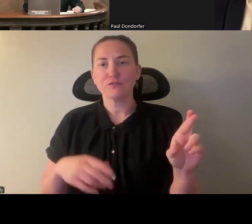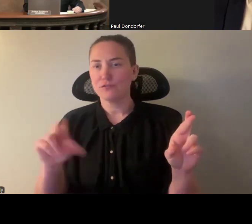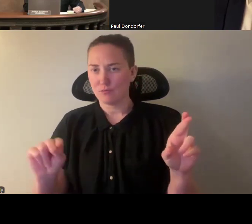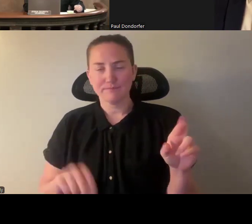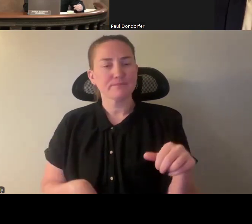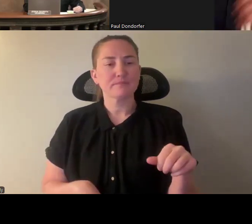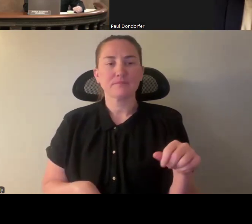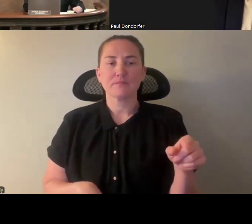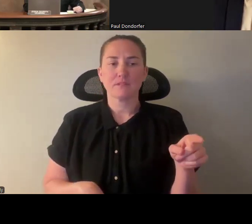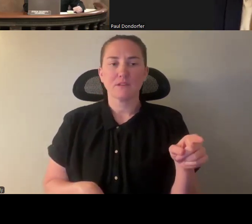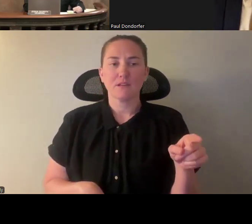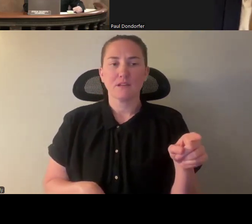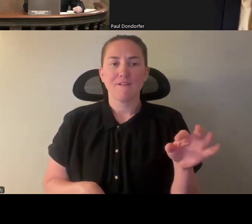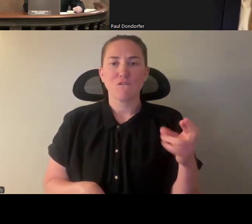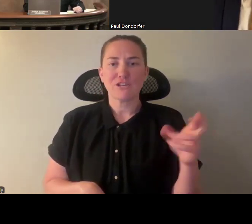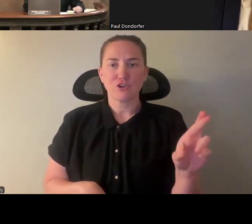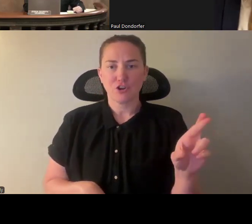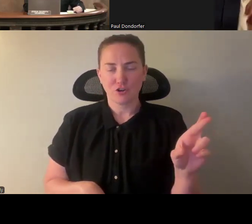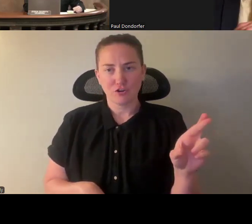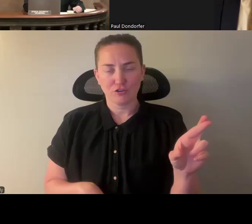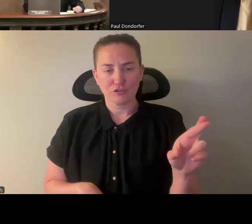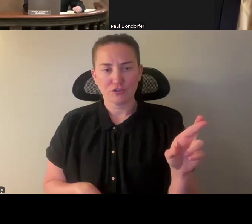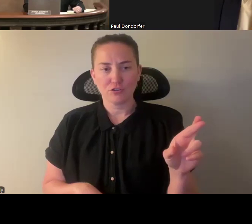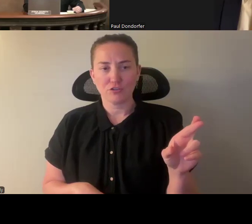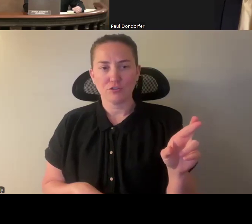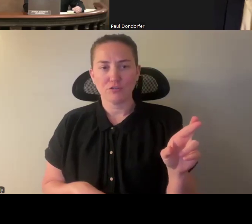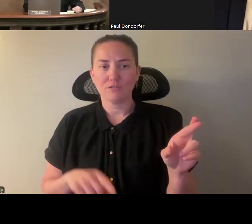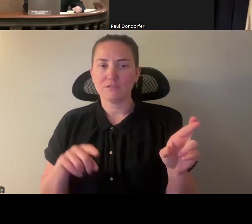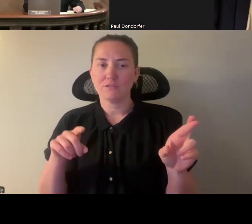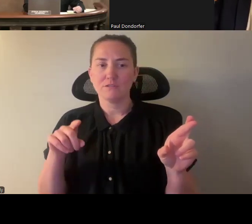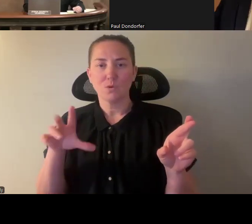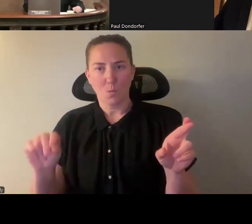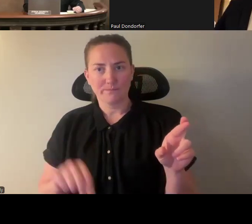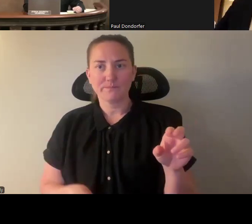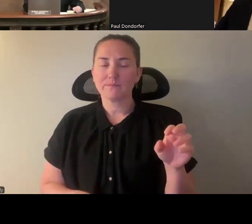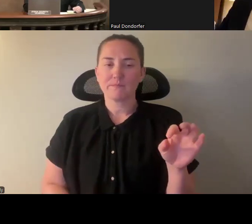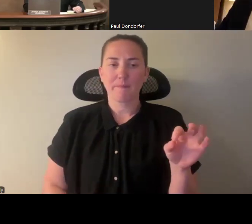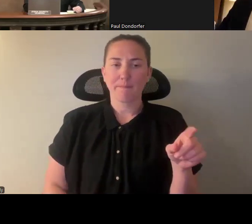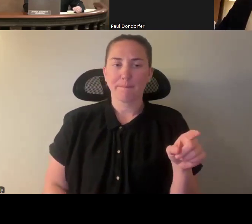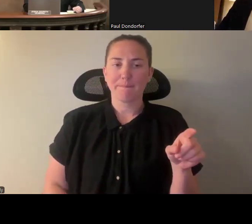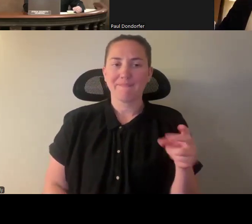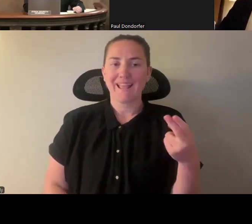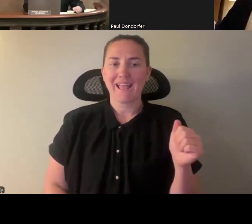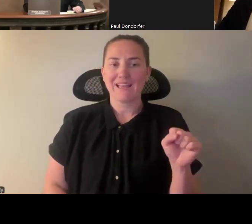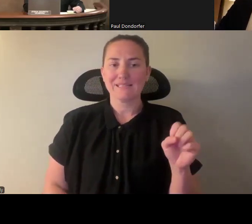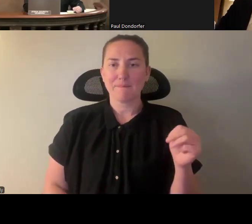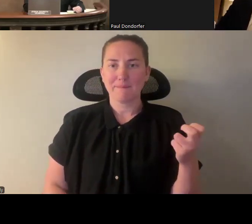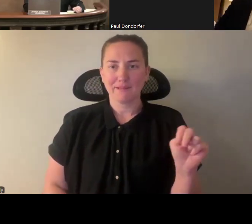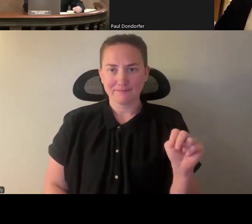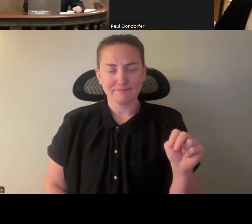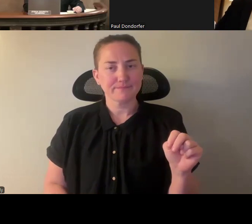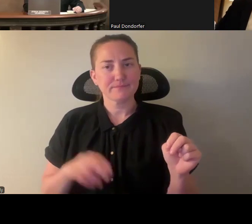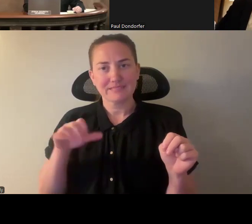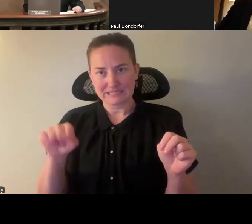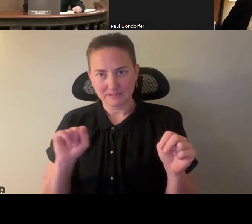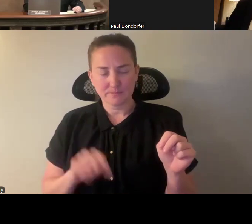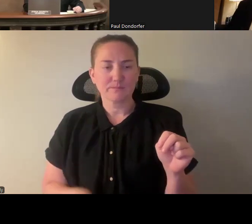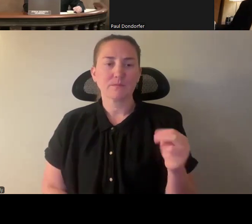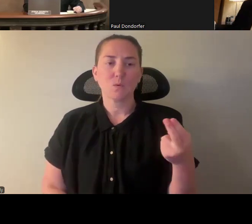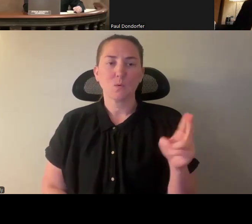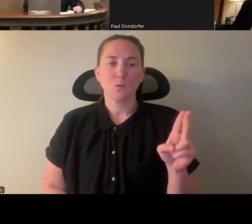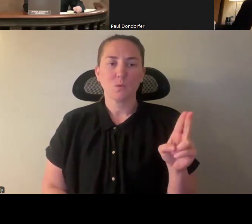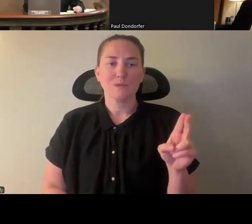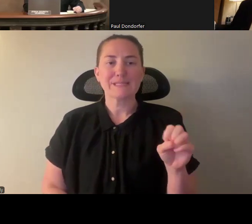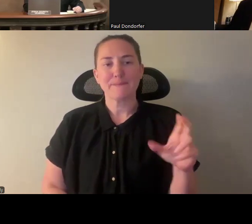no Mr Frasier Mr Frasier votes no Mr Uh Miss Hman Miss Hasman votes yes Miss Hugh Smith Miss